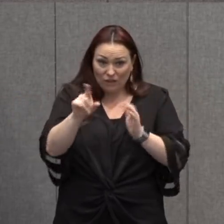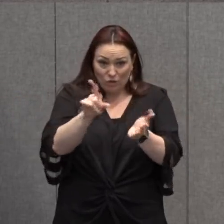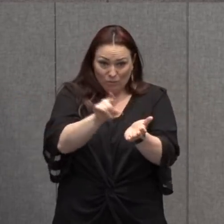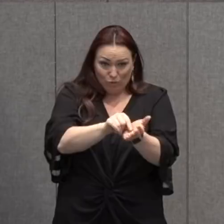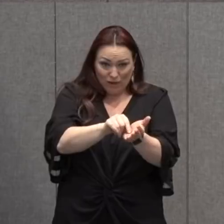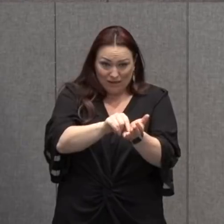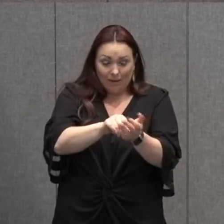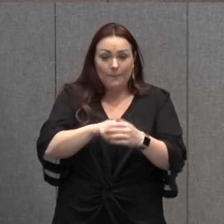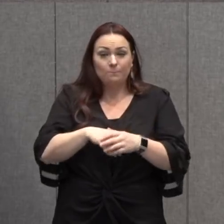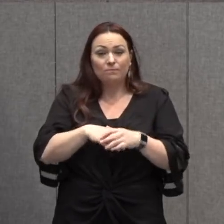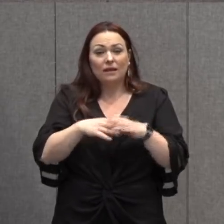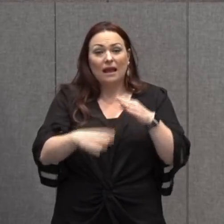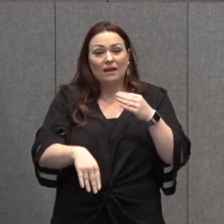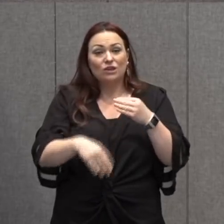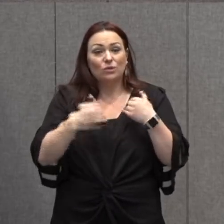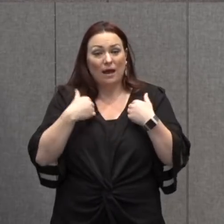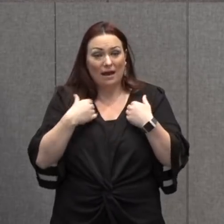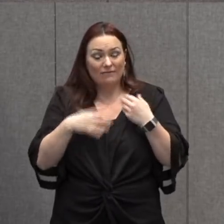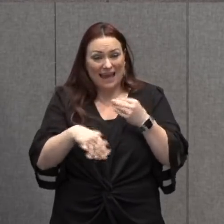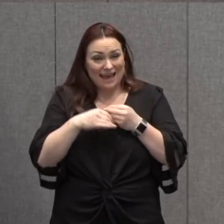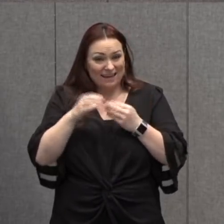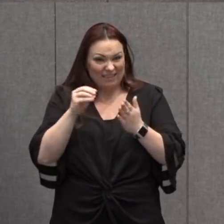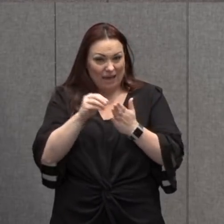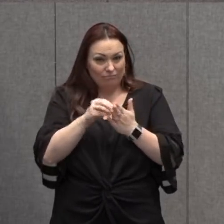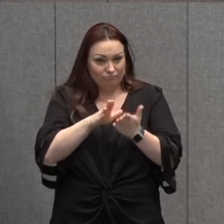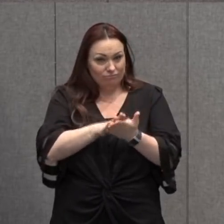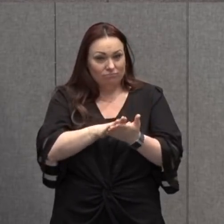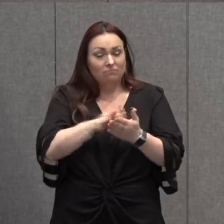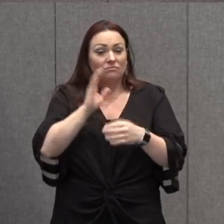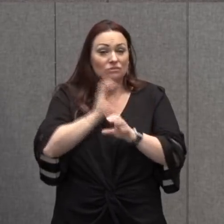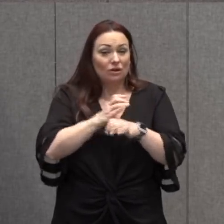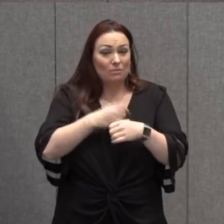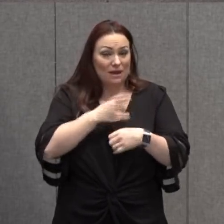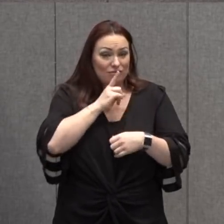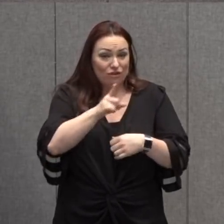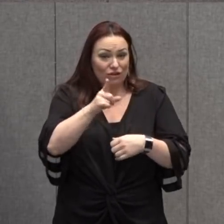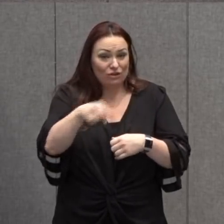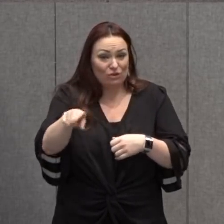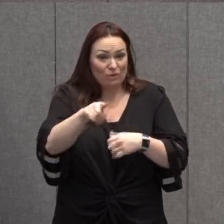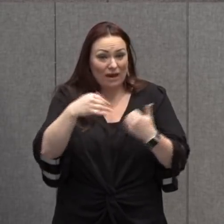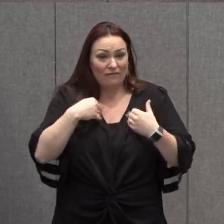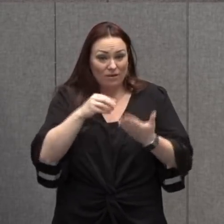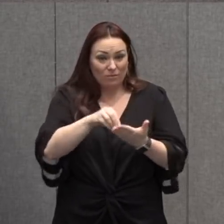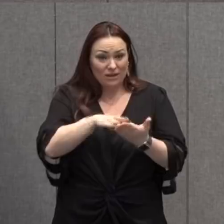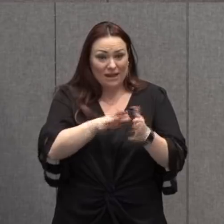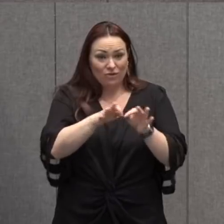and you have that chart to help you to make sure that you have put your sentences together,